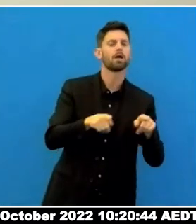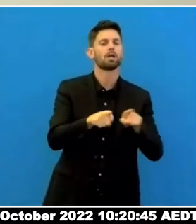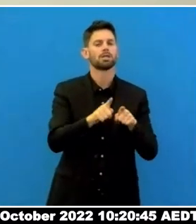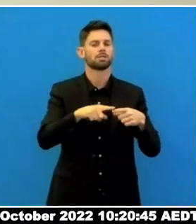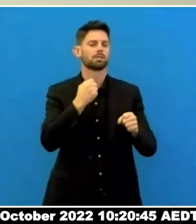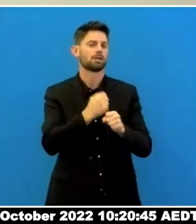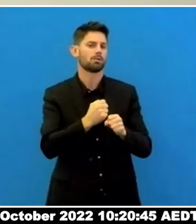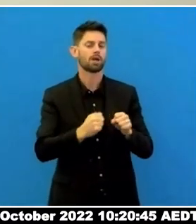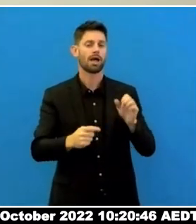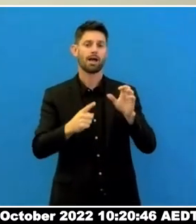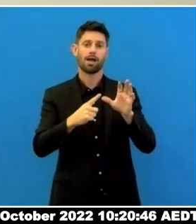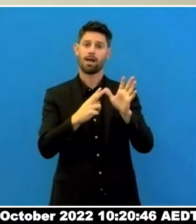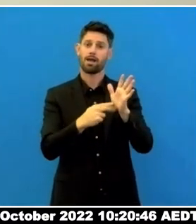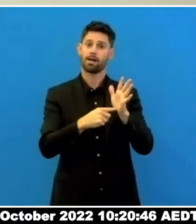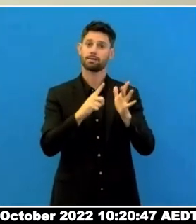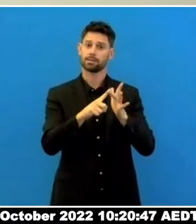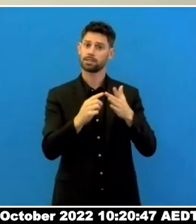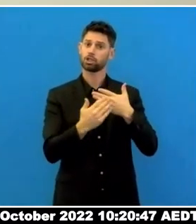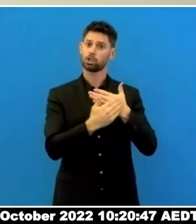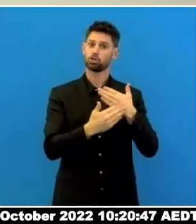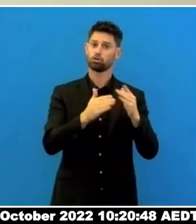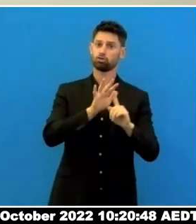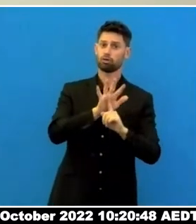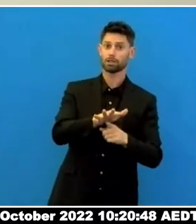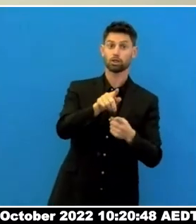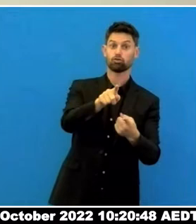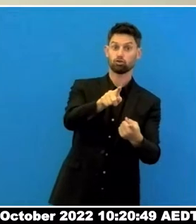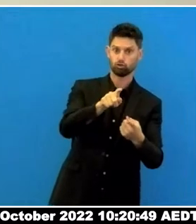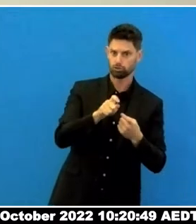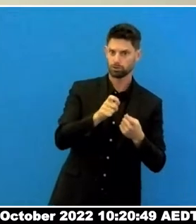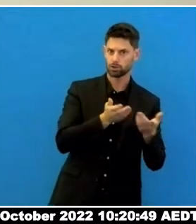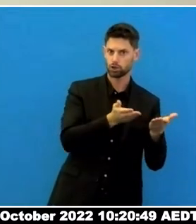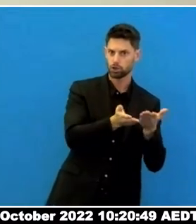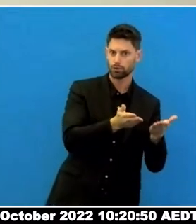and hiring practices, the mentoring and retention practices,